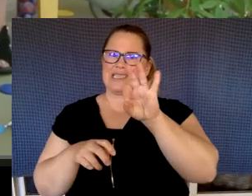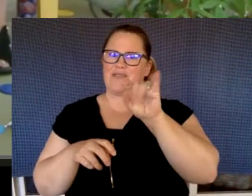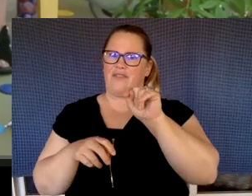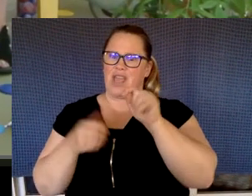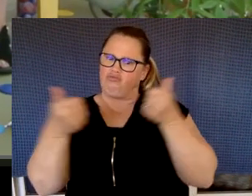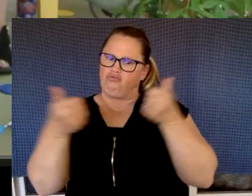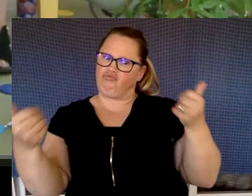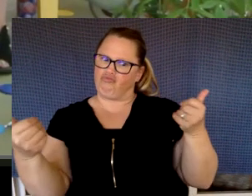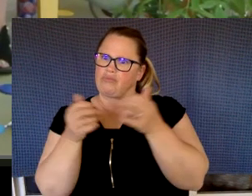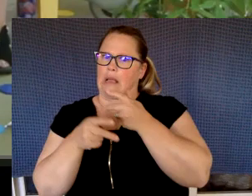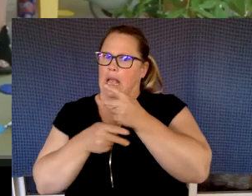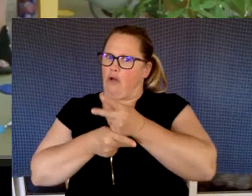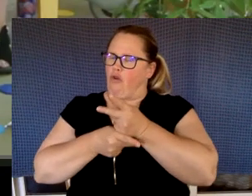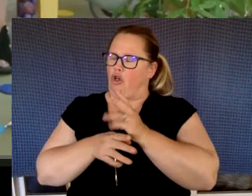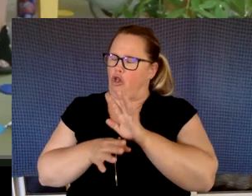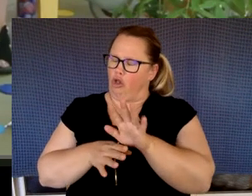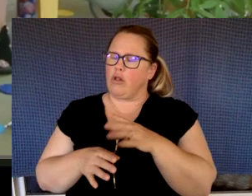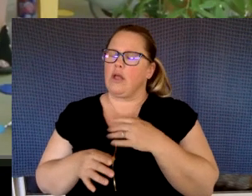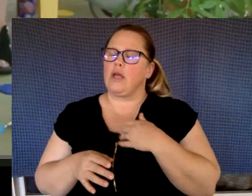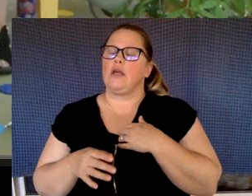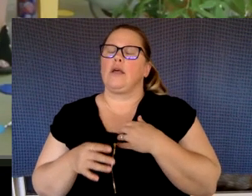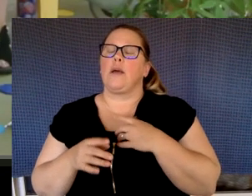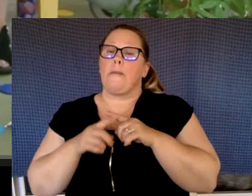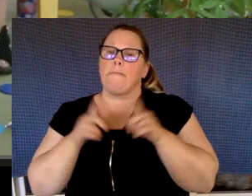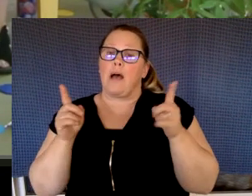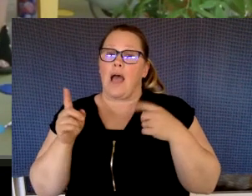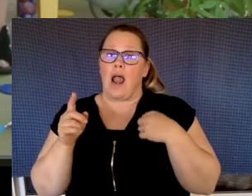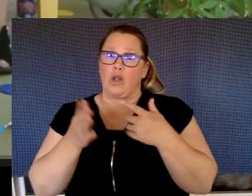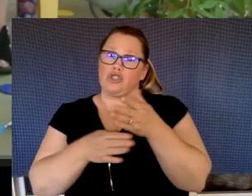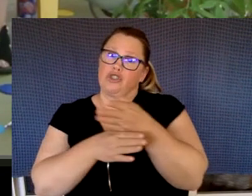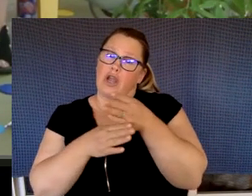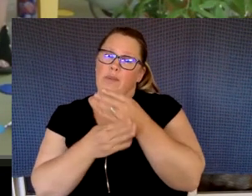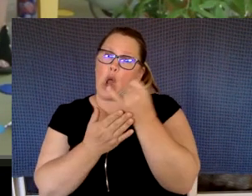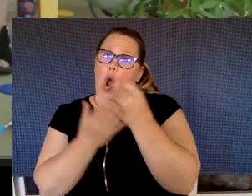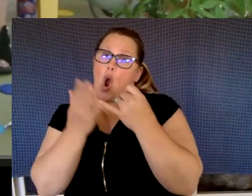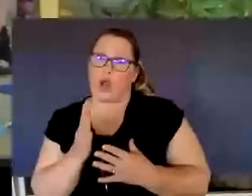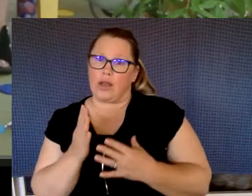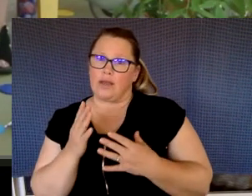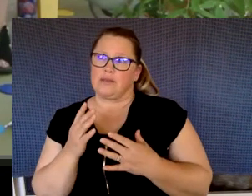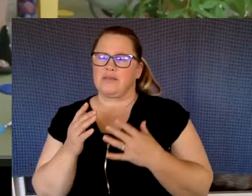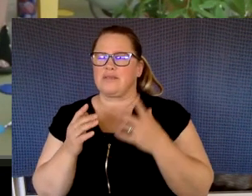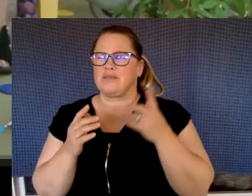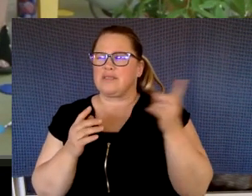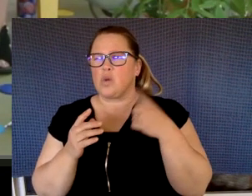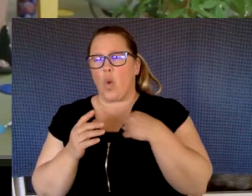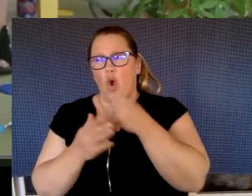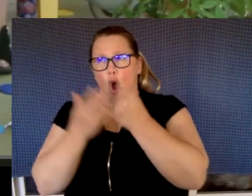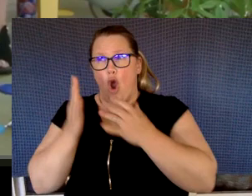But we wanted to share with you an artist that's kind of become - well - I think she's kind of becoming one of our favorites. Wouldn't you say Mrs.